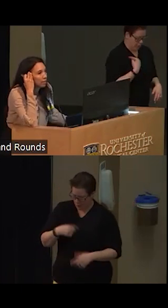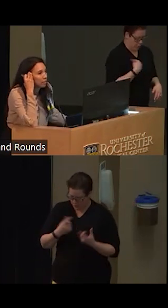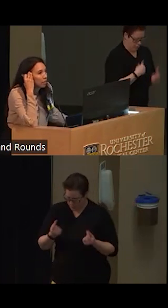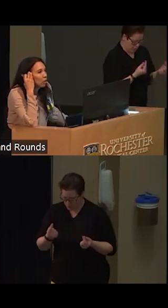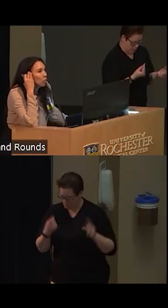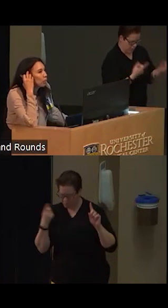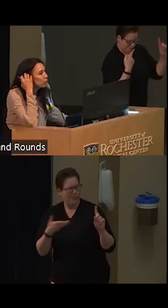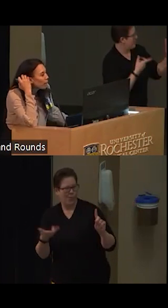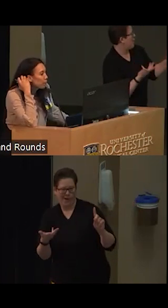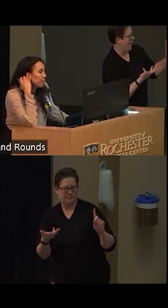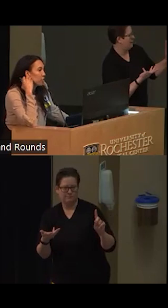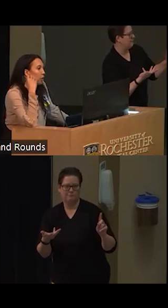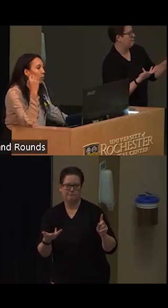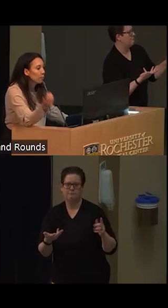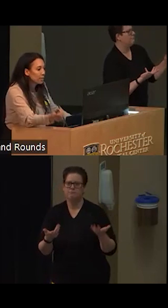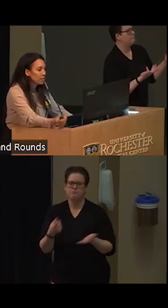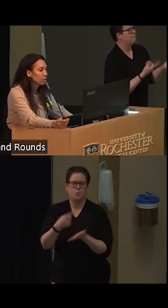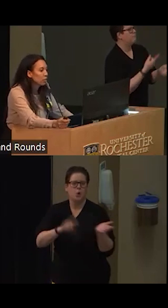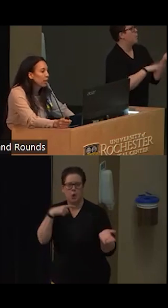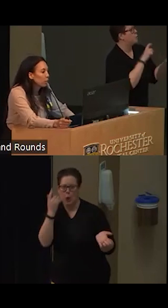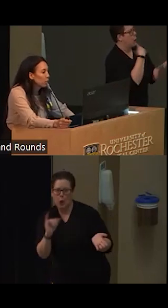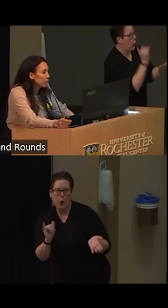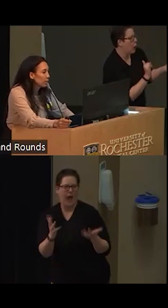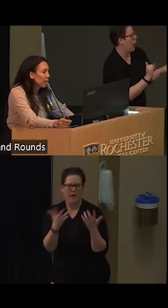objective what do we how do we want this to go what do we want this to look like what's our